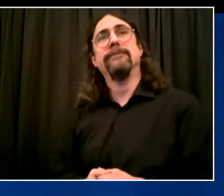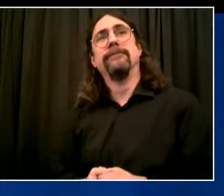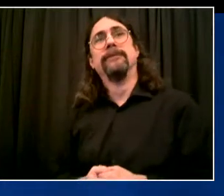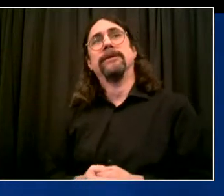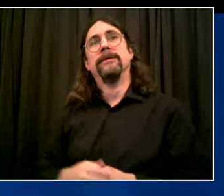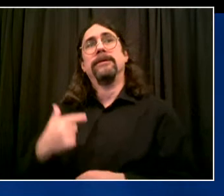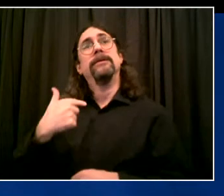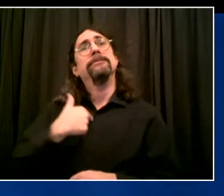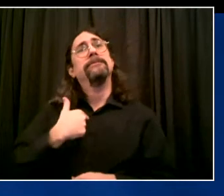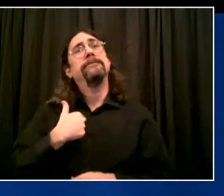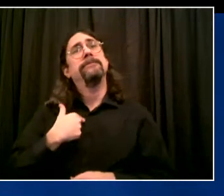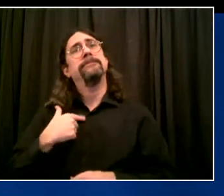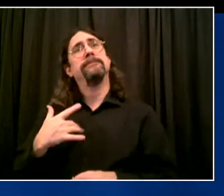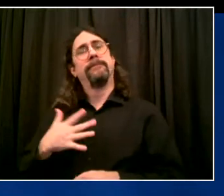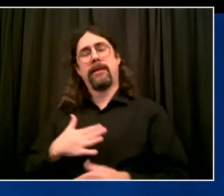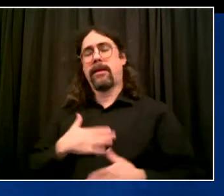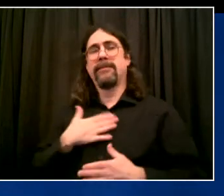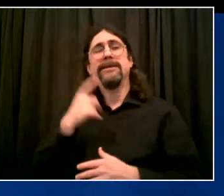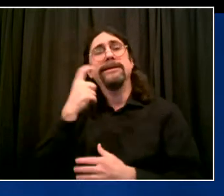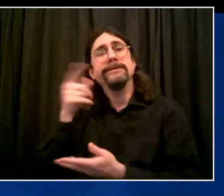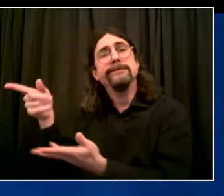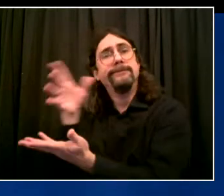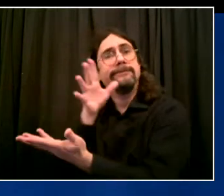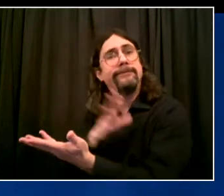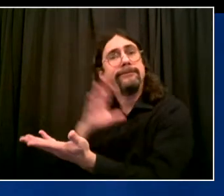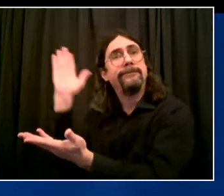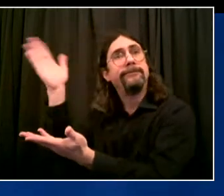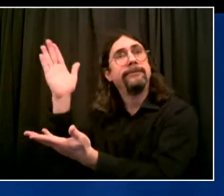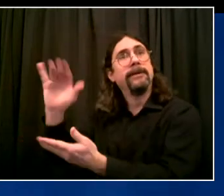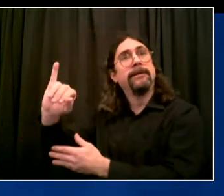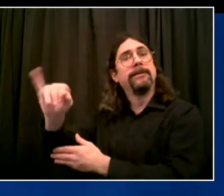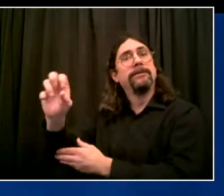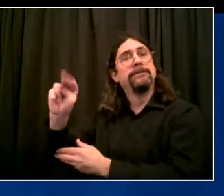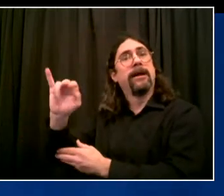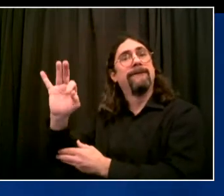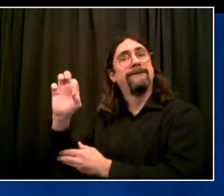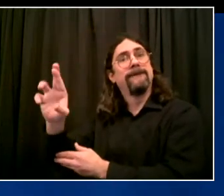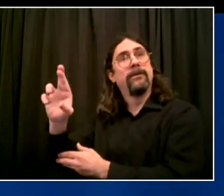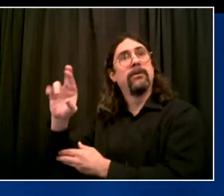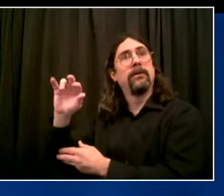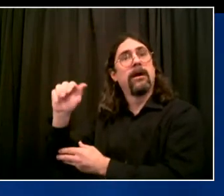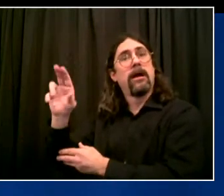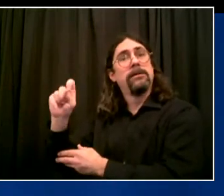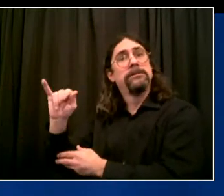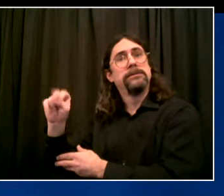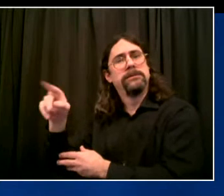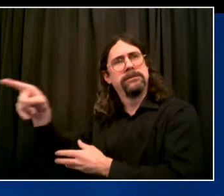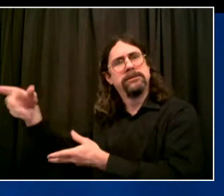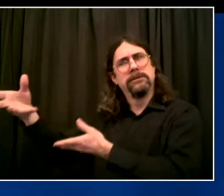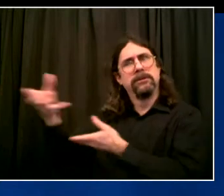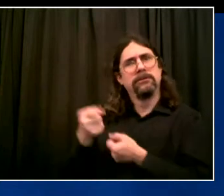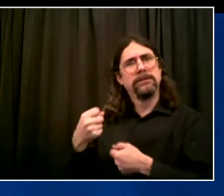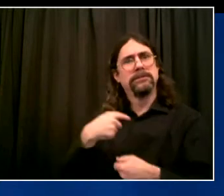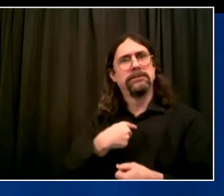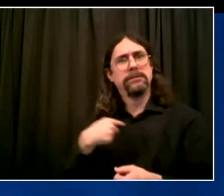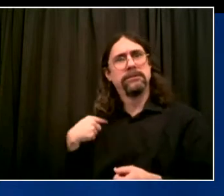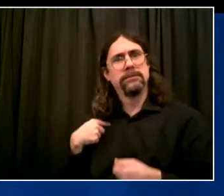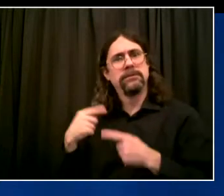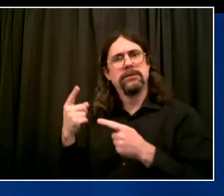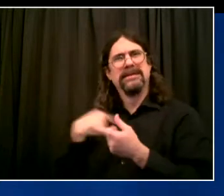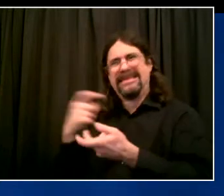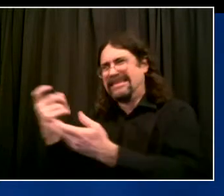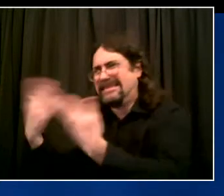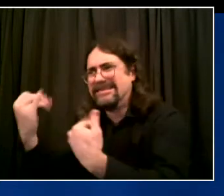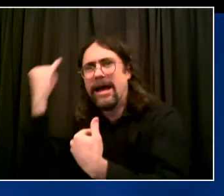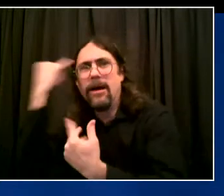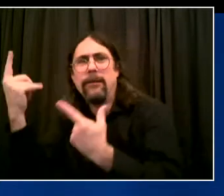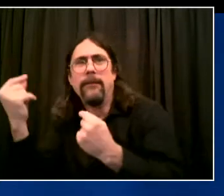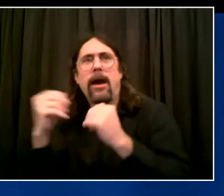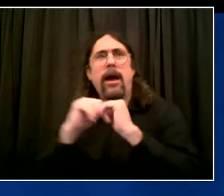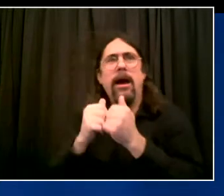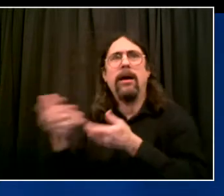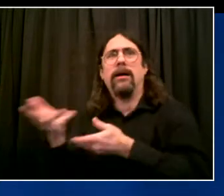JENNIFER, I